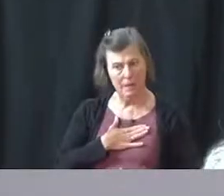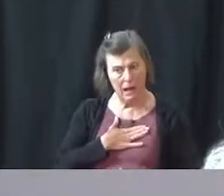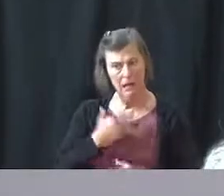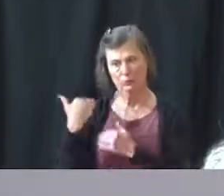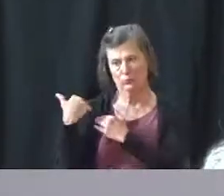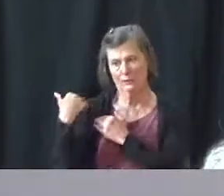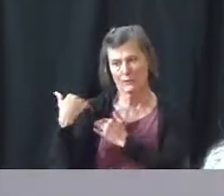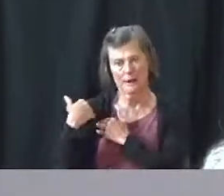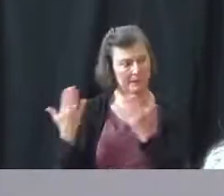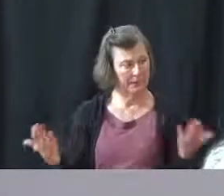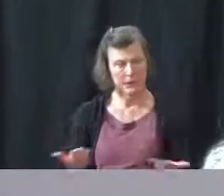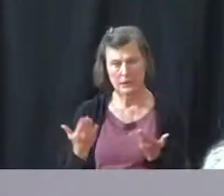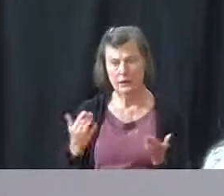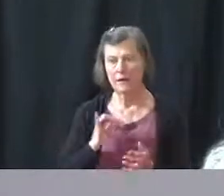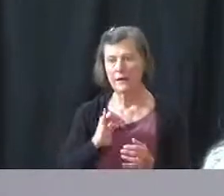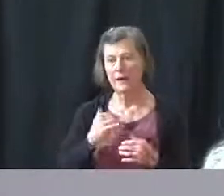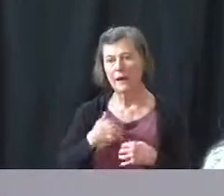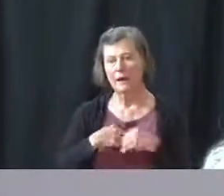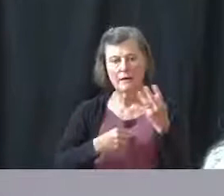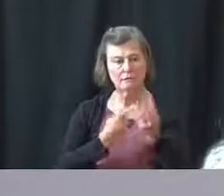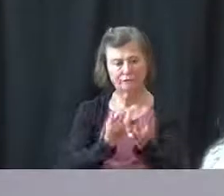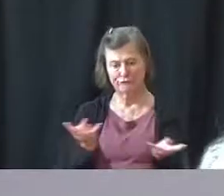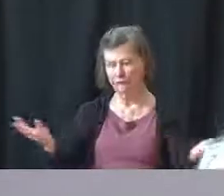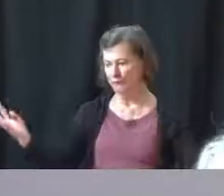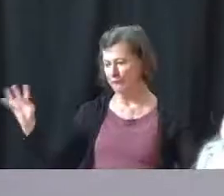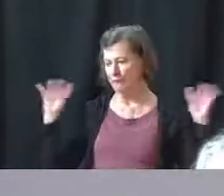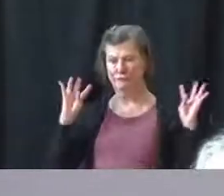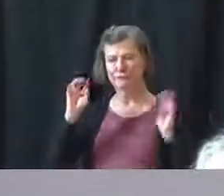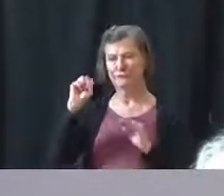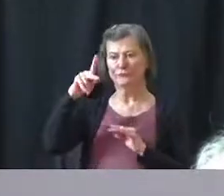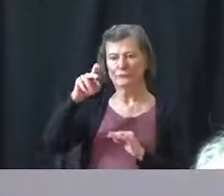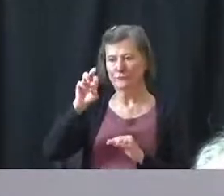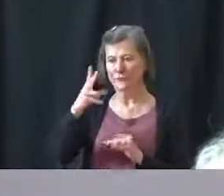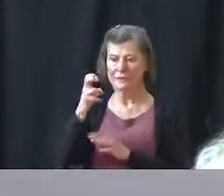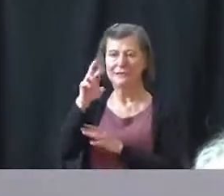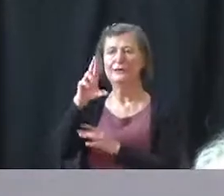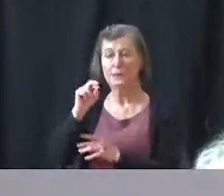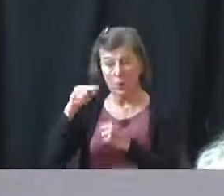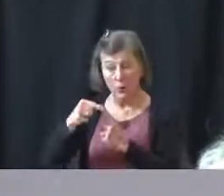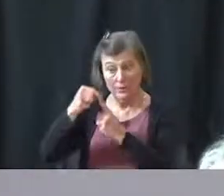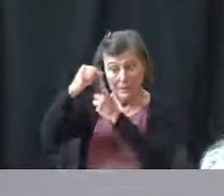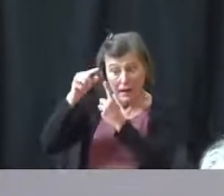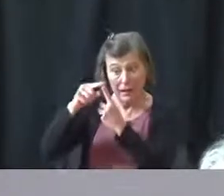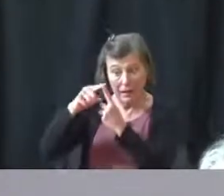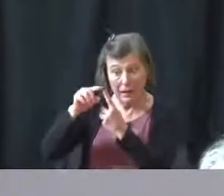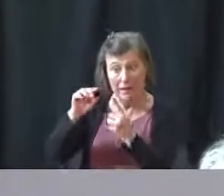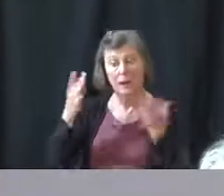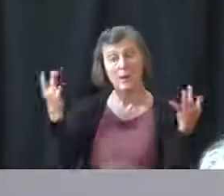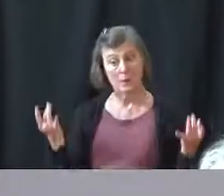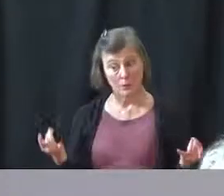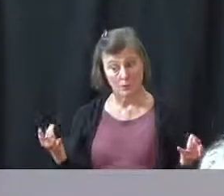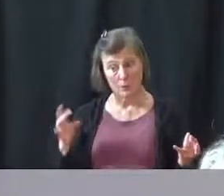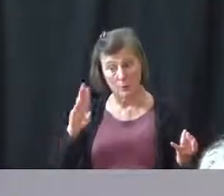I have a pantheon of spiritual superheroes, especially the Buddha.